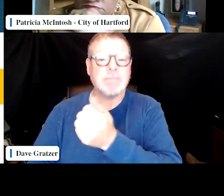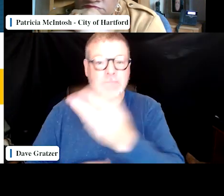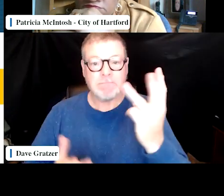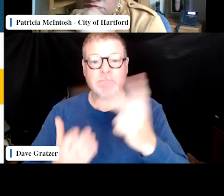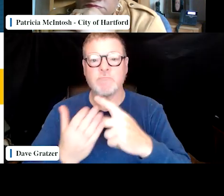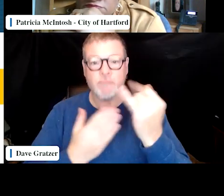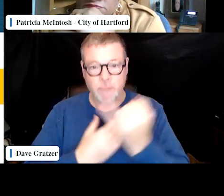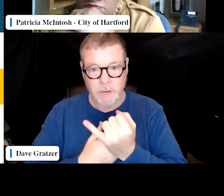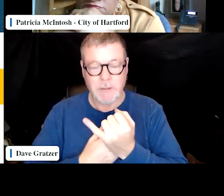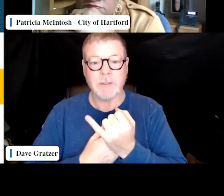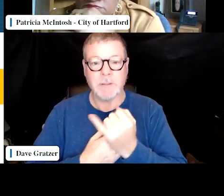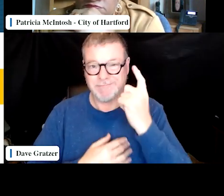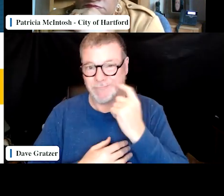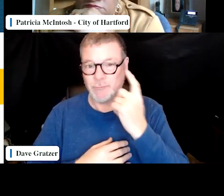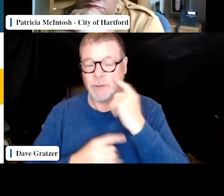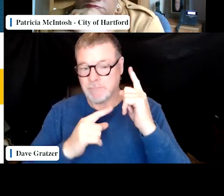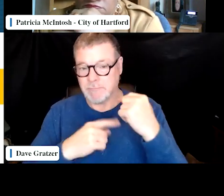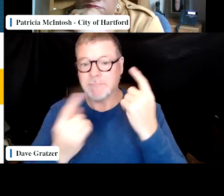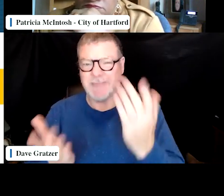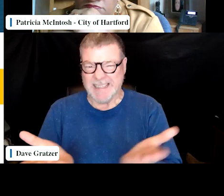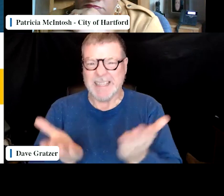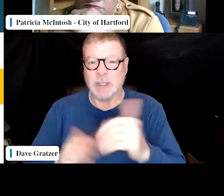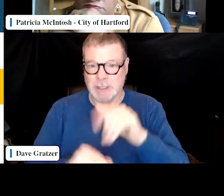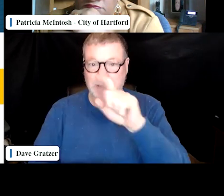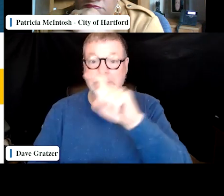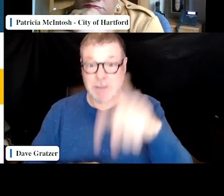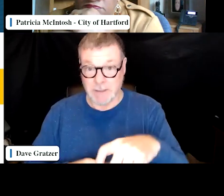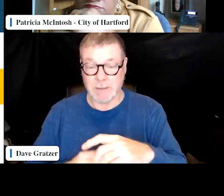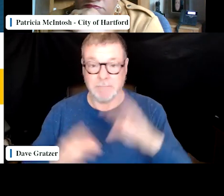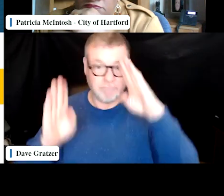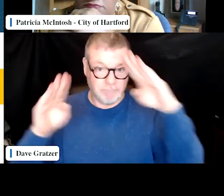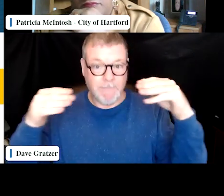in the recent years, here in Texas, around that topic.